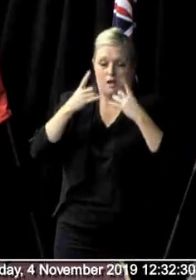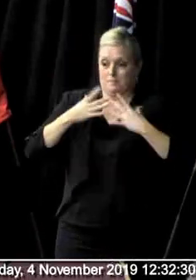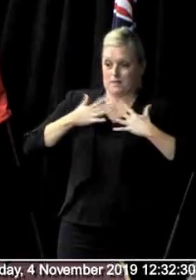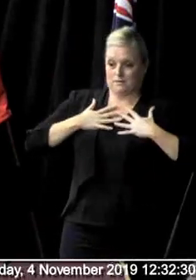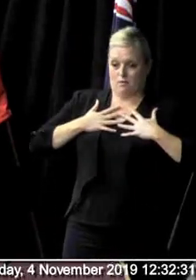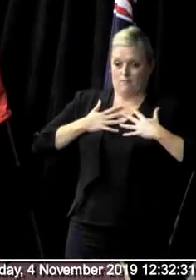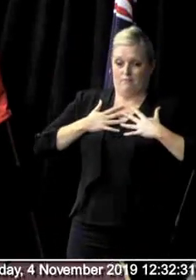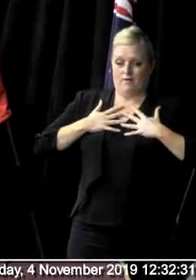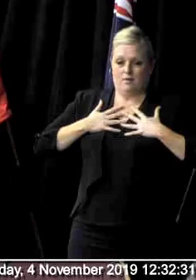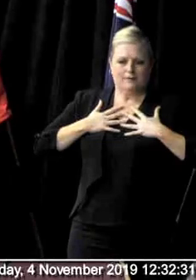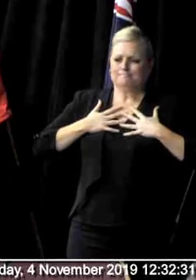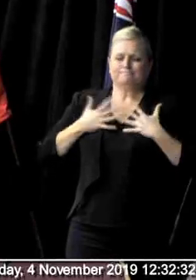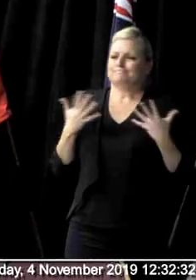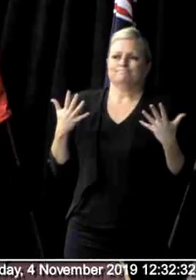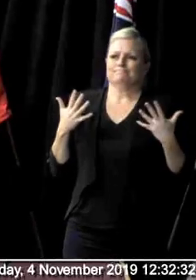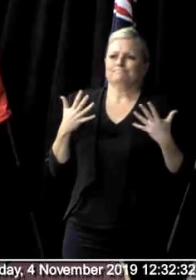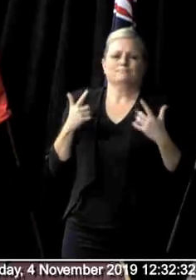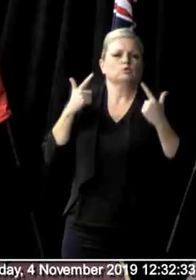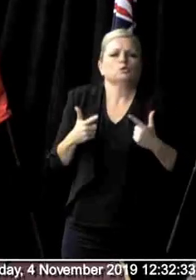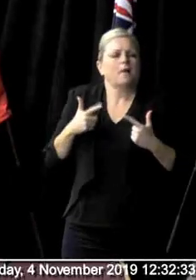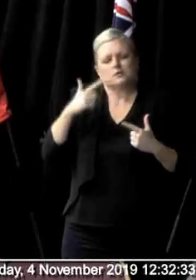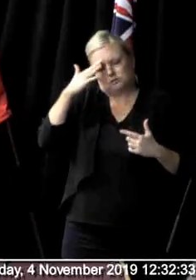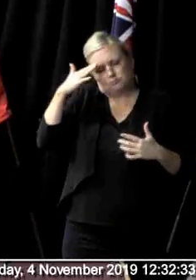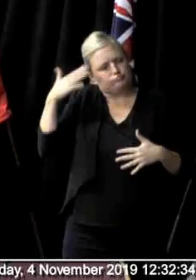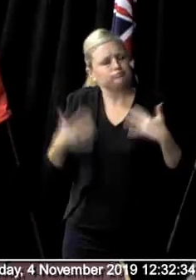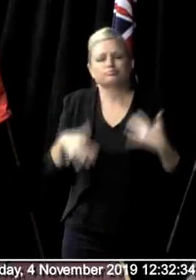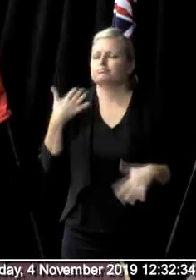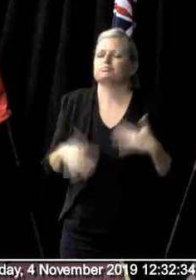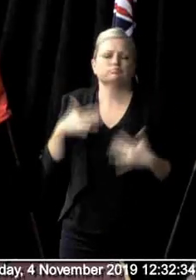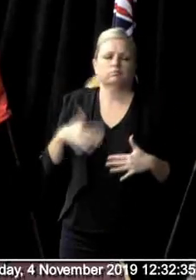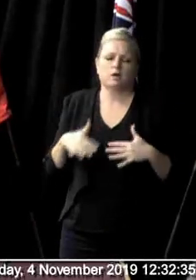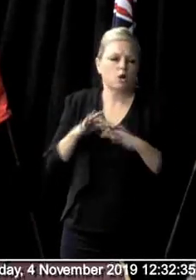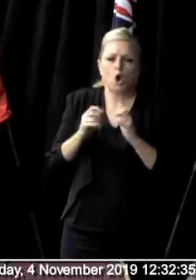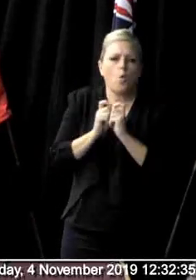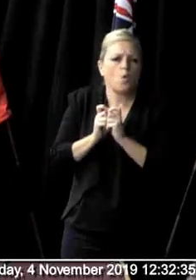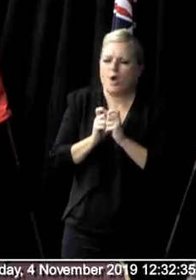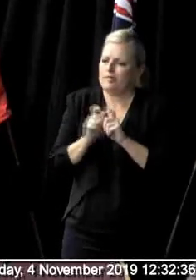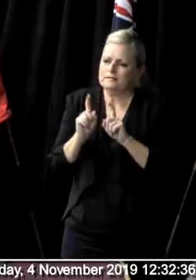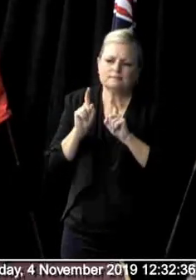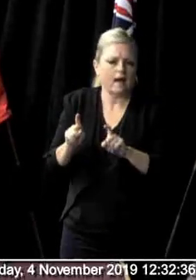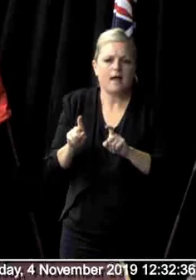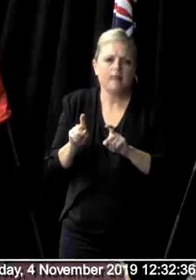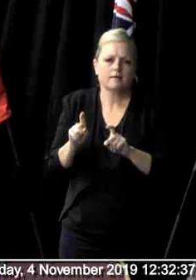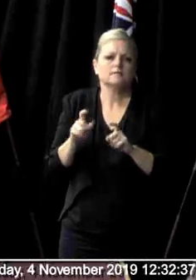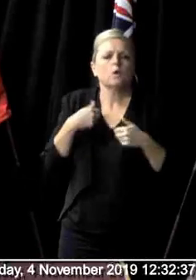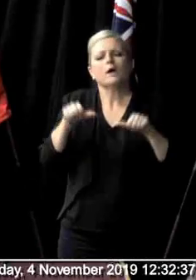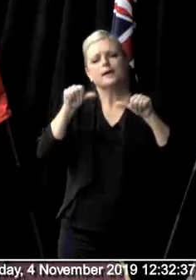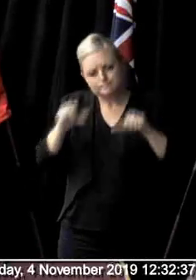worth the heartache to stay. Okay. And you moved school, yes? And the school – yes.